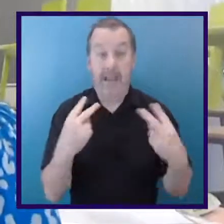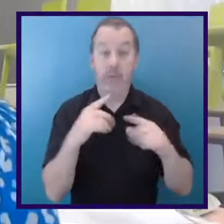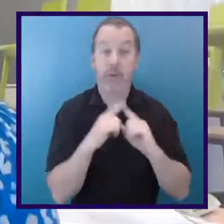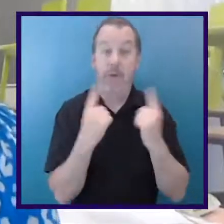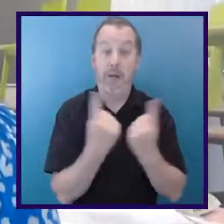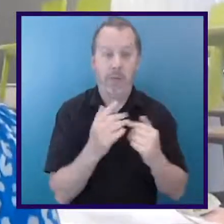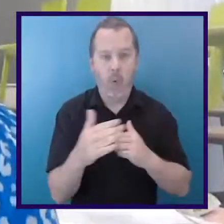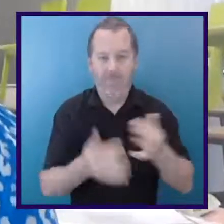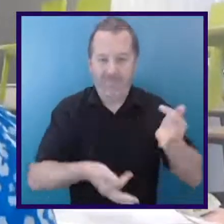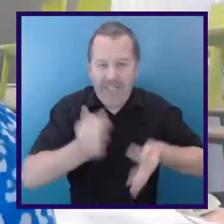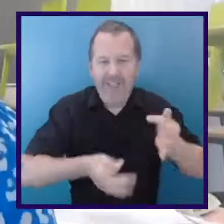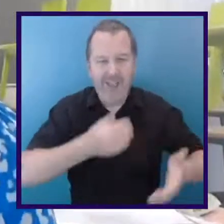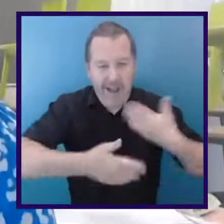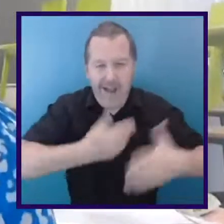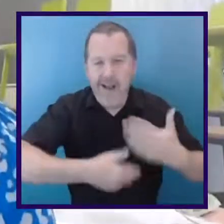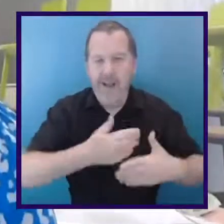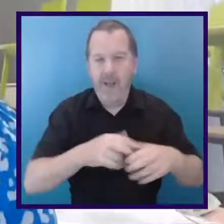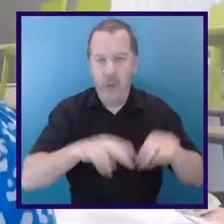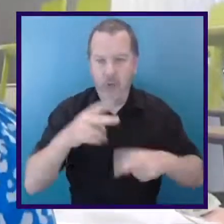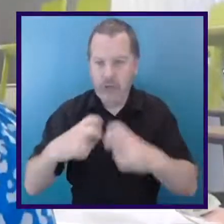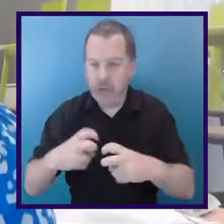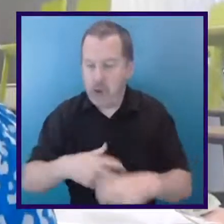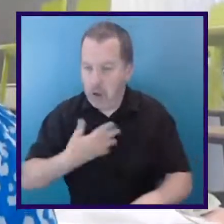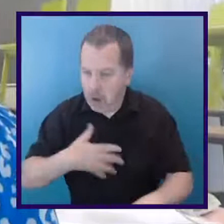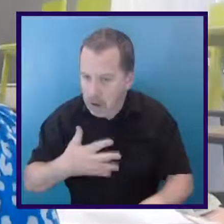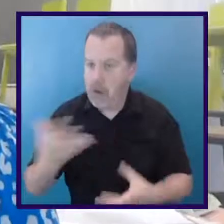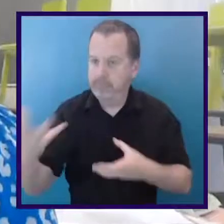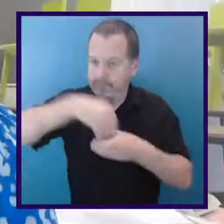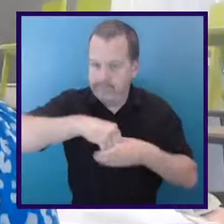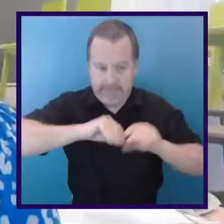our languages departments, it keeps us up to speed with all new research with regard to languages teaching.